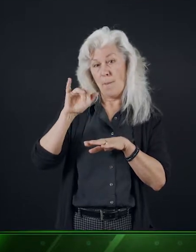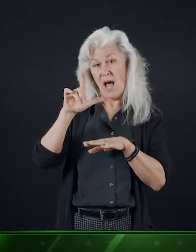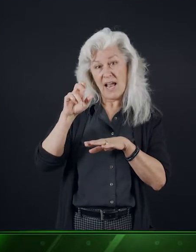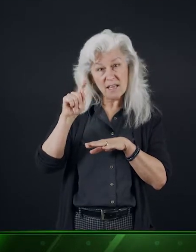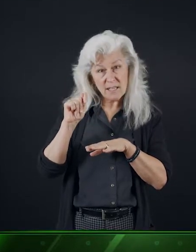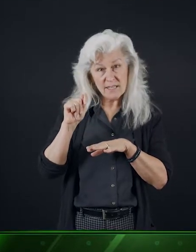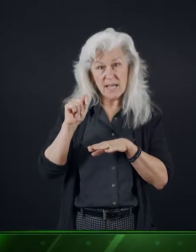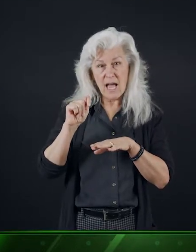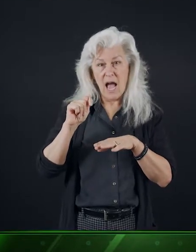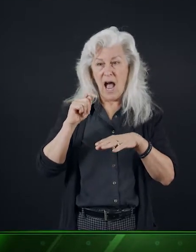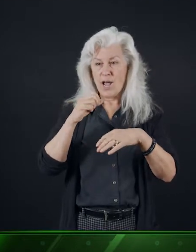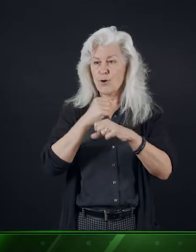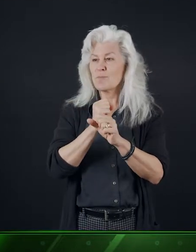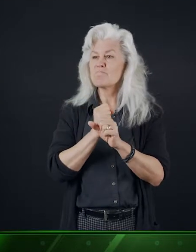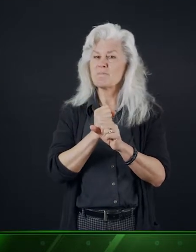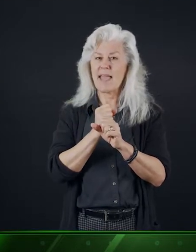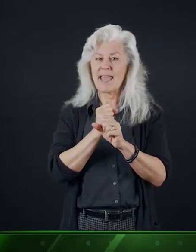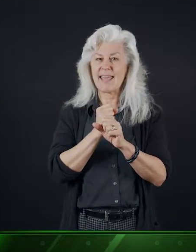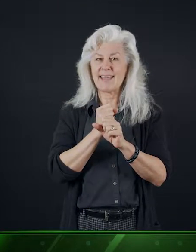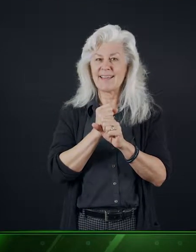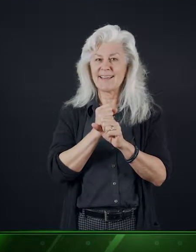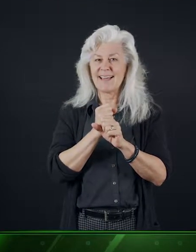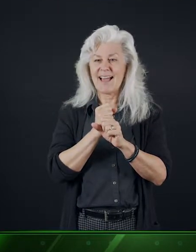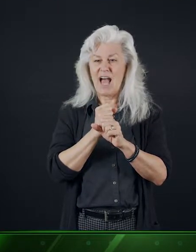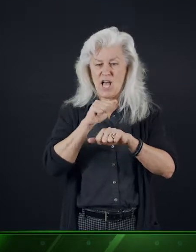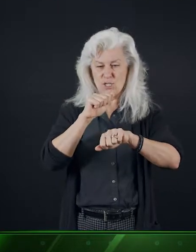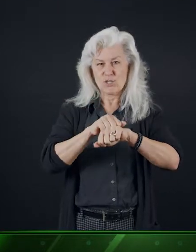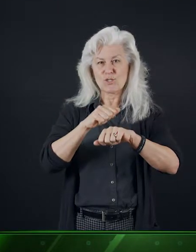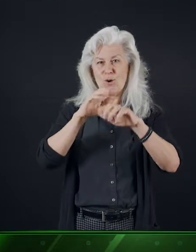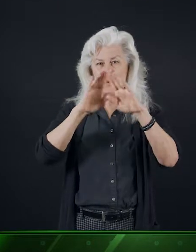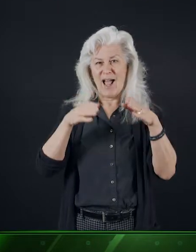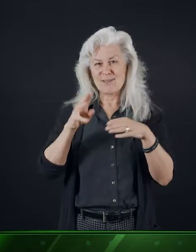was make a little stone house on Minecraft.